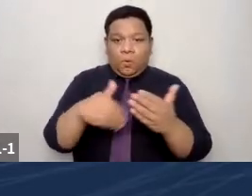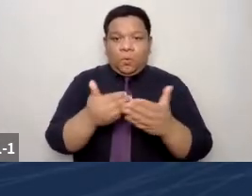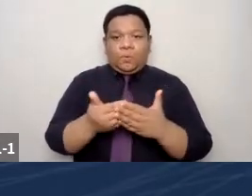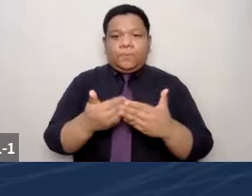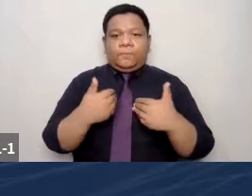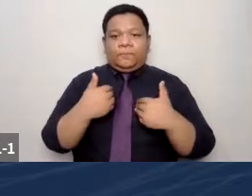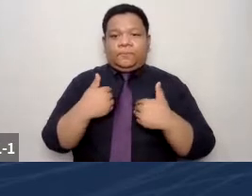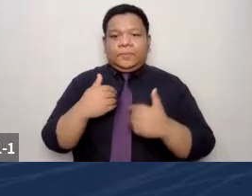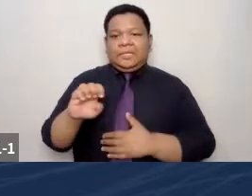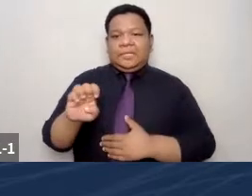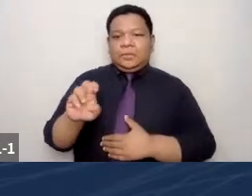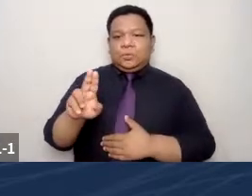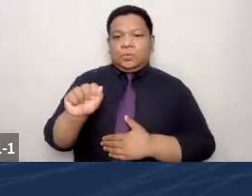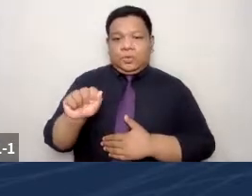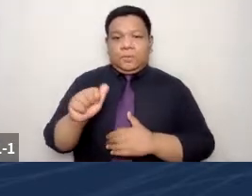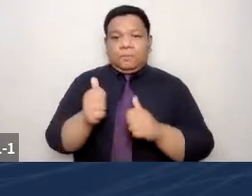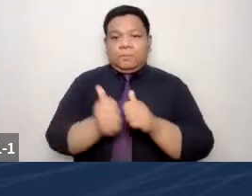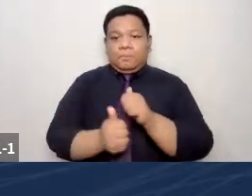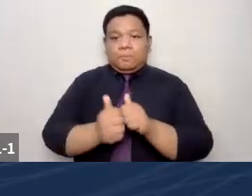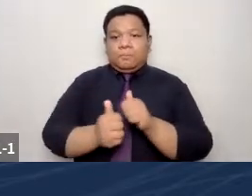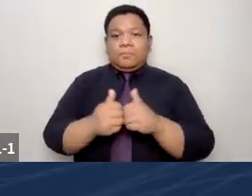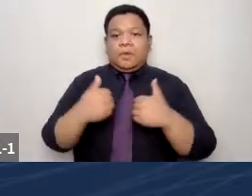It means that they are under Emergency Use Authorization.